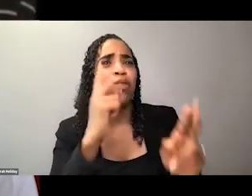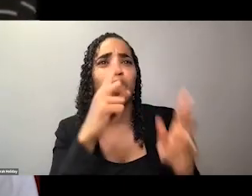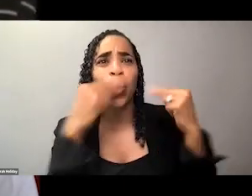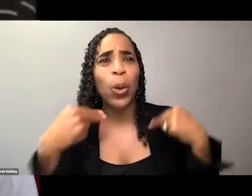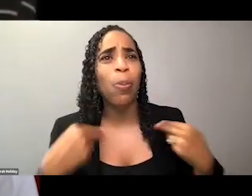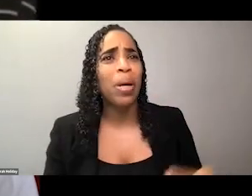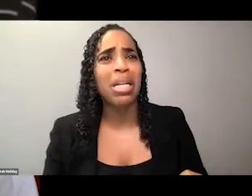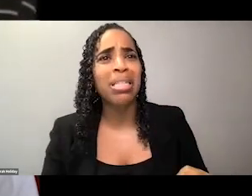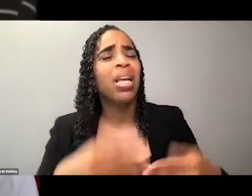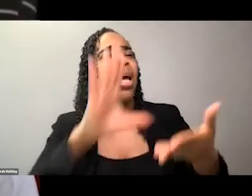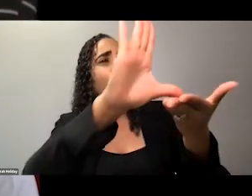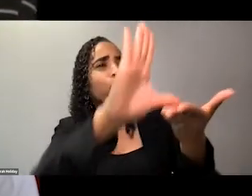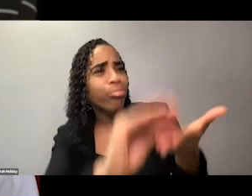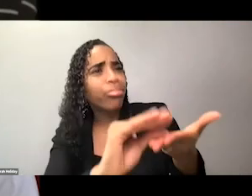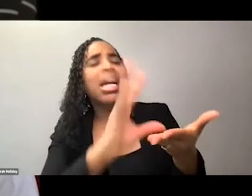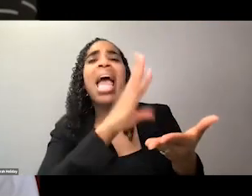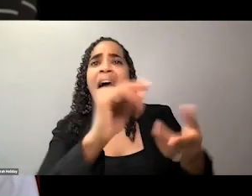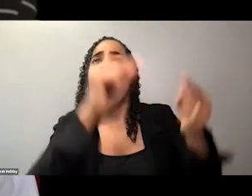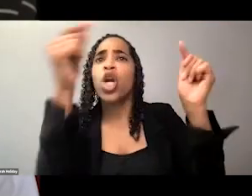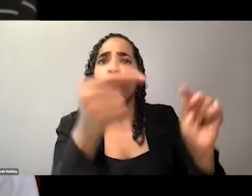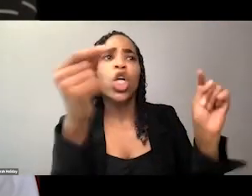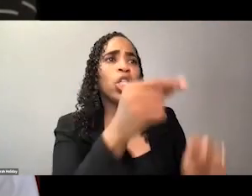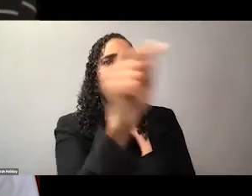treatment and harmful to individuals health.